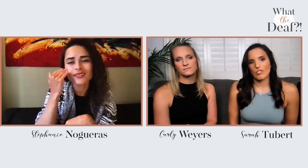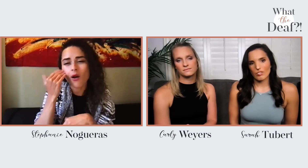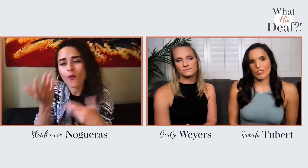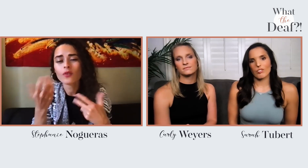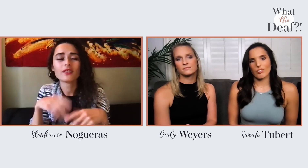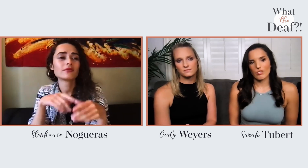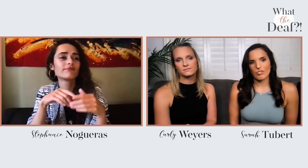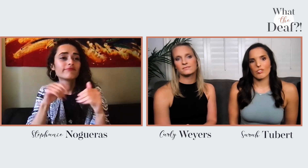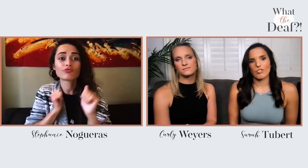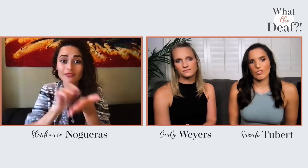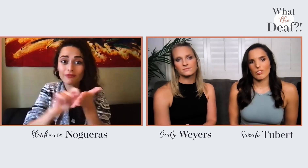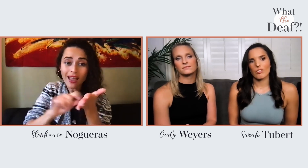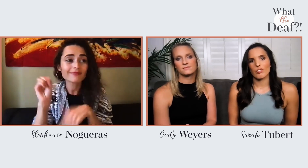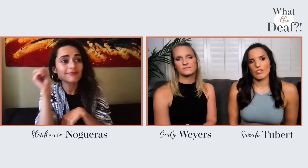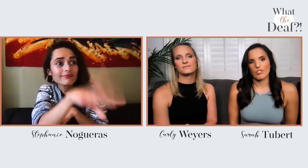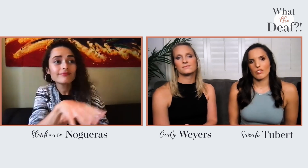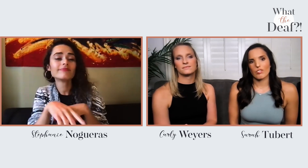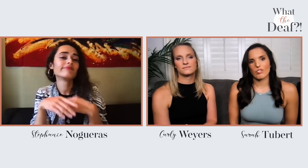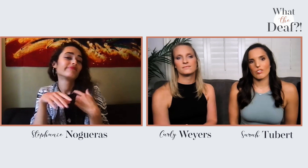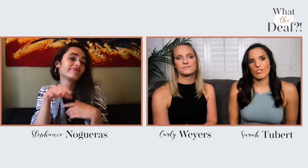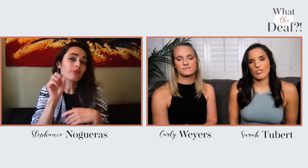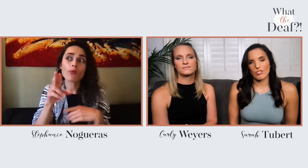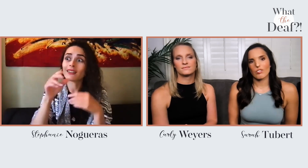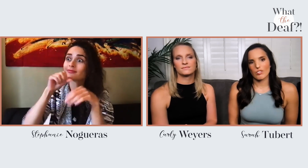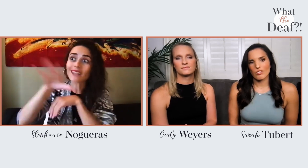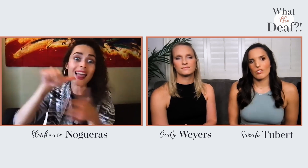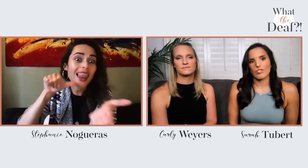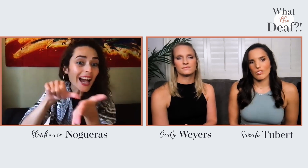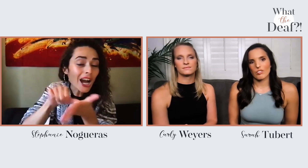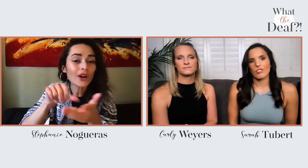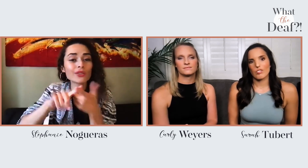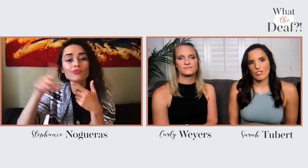and it'll benefit you in the future. You can go ahead and send those scripts, you know?